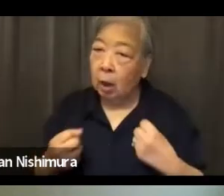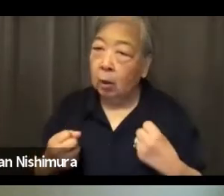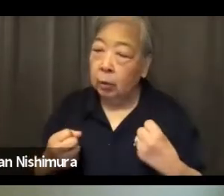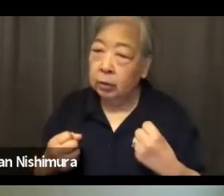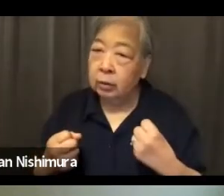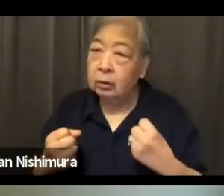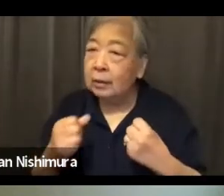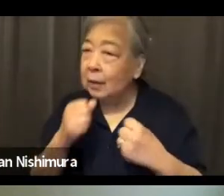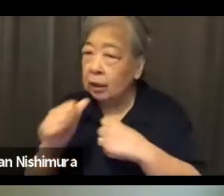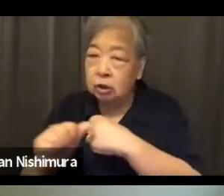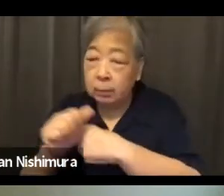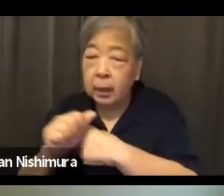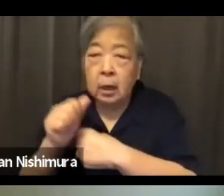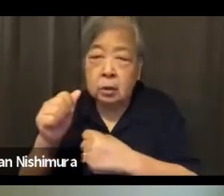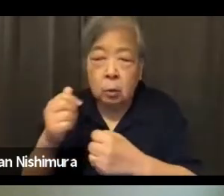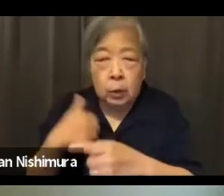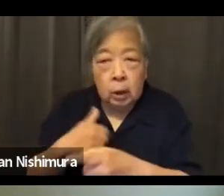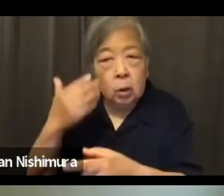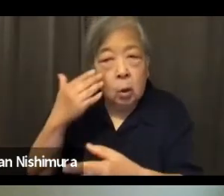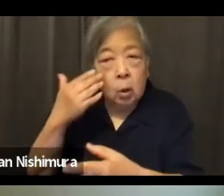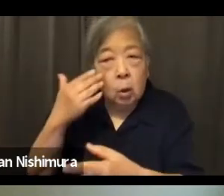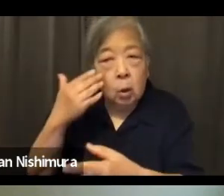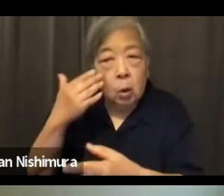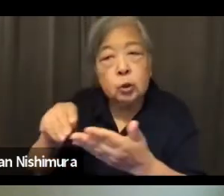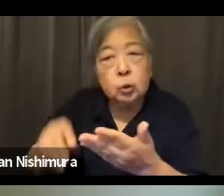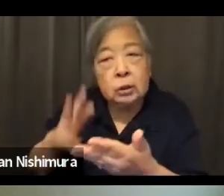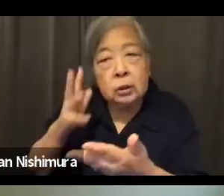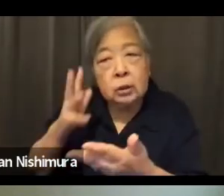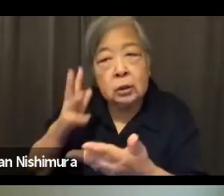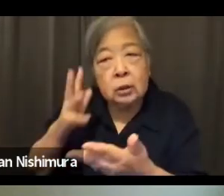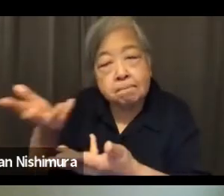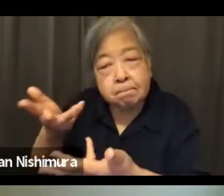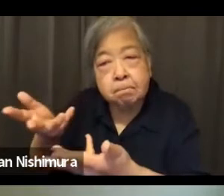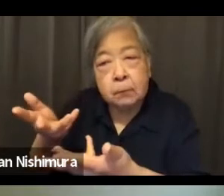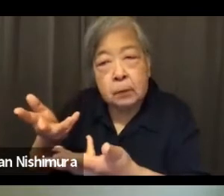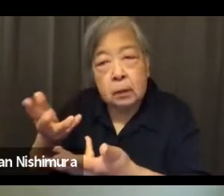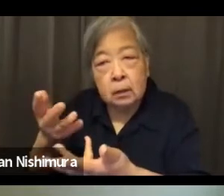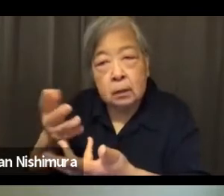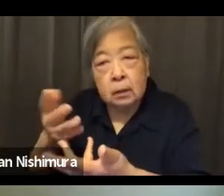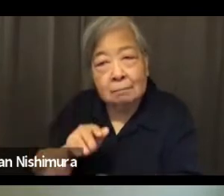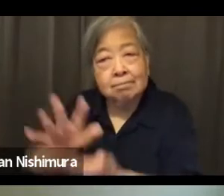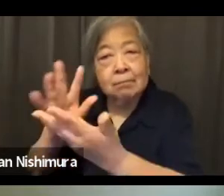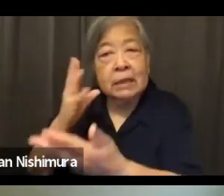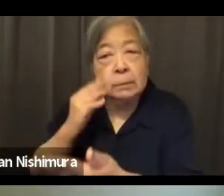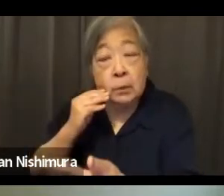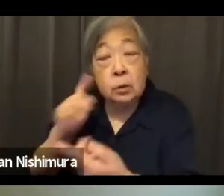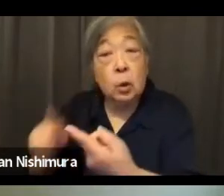with as they engage in their education abroad experience.